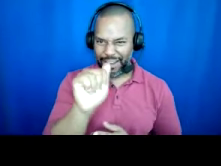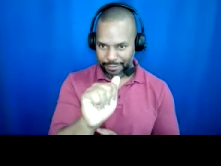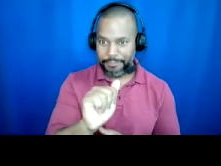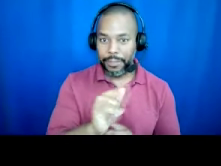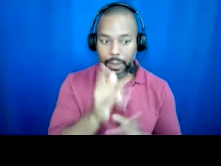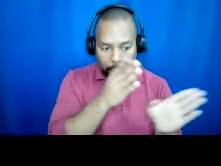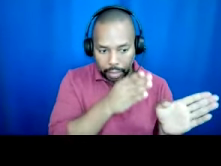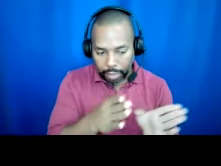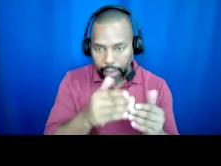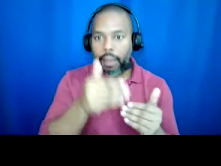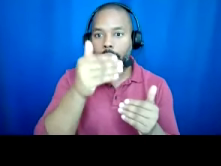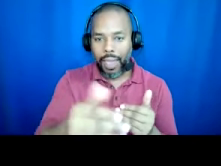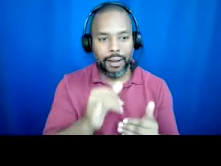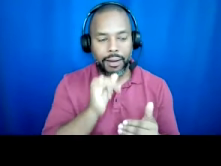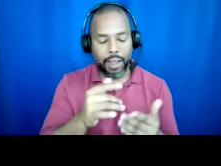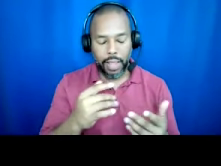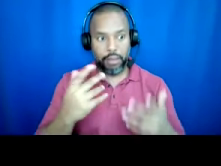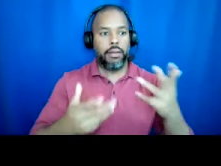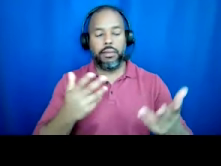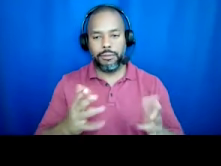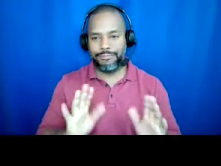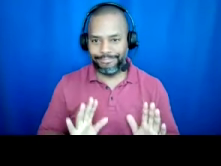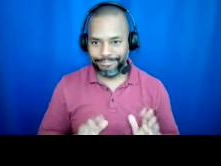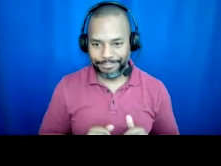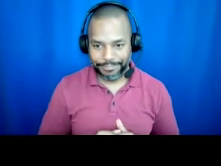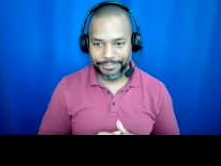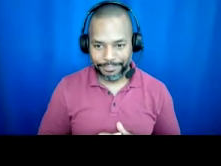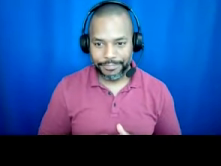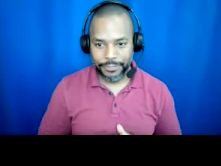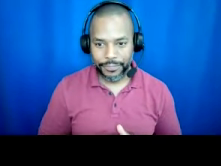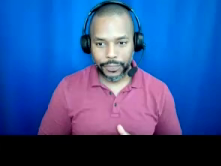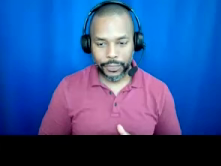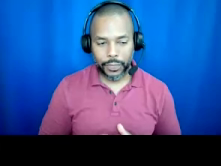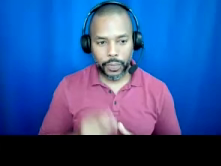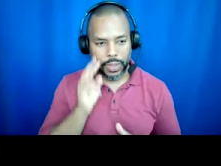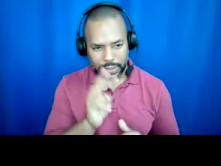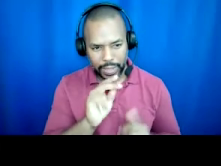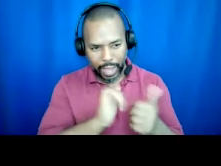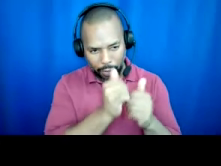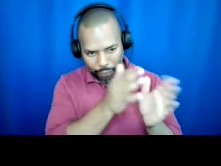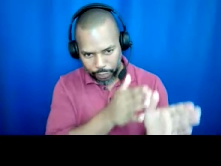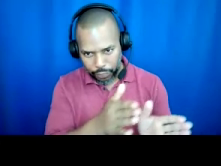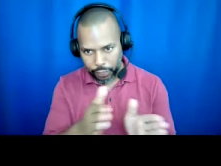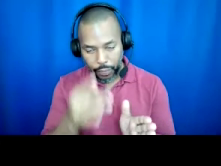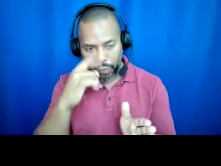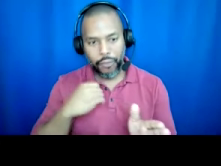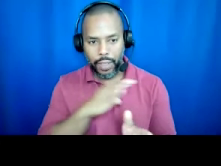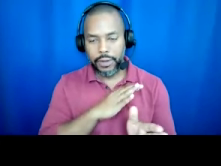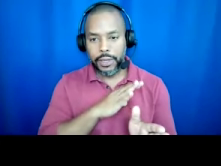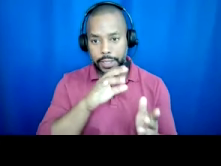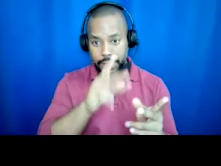And not caught off guard for the needs as we see the data follow. For faculty positions because we are starting a full,